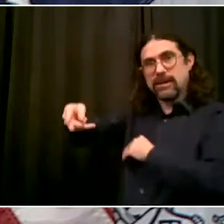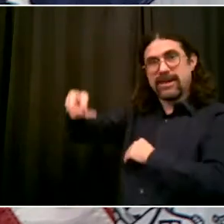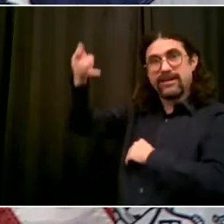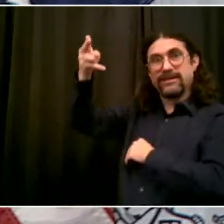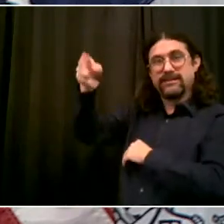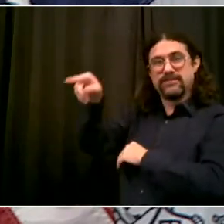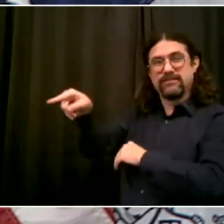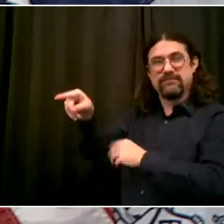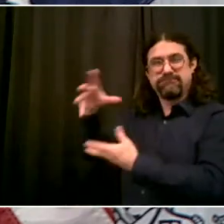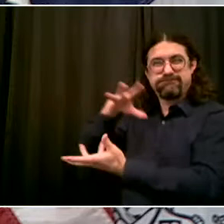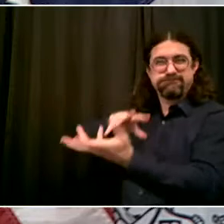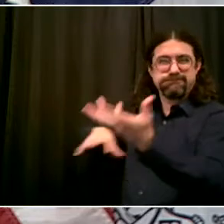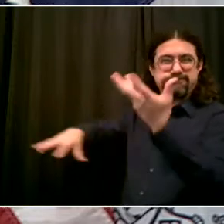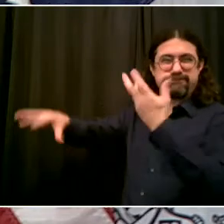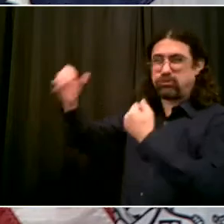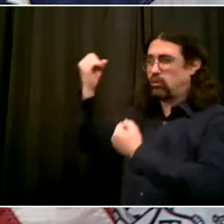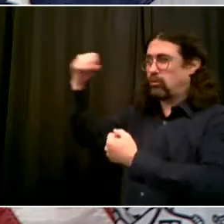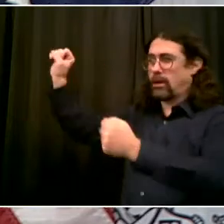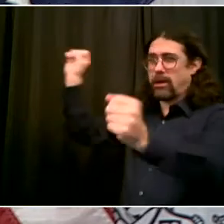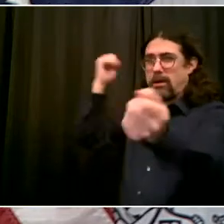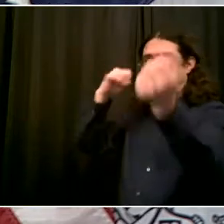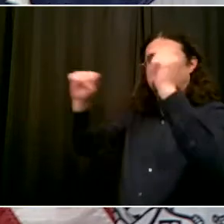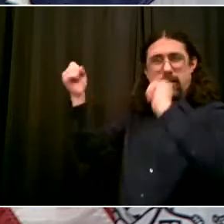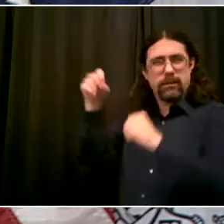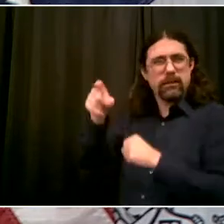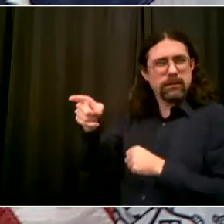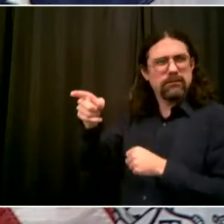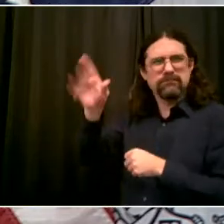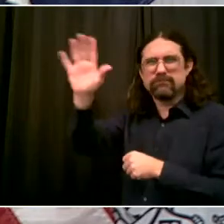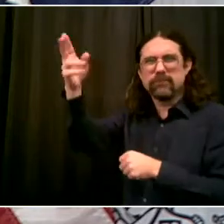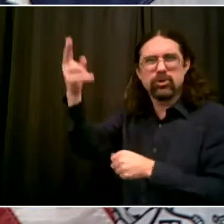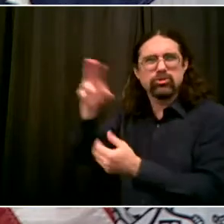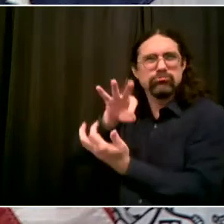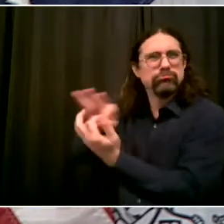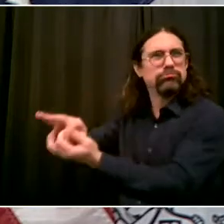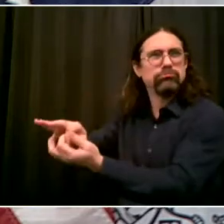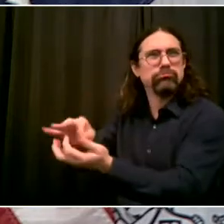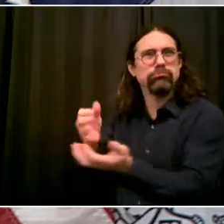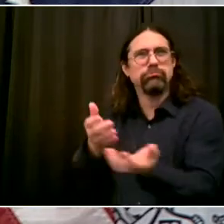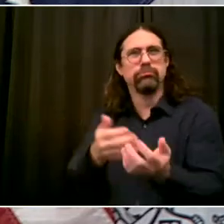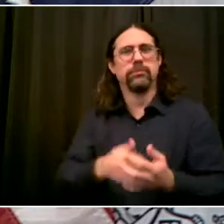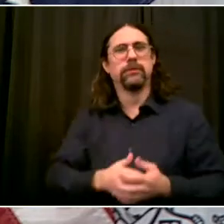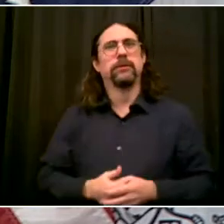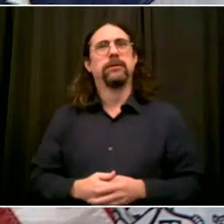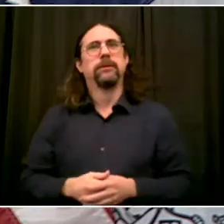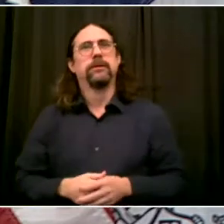COINCIDENCE, DOING SOMETHING THAT I LOVE DAVID DINKINS WOULD HAVE LOVED, WHICH